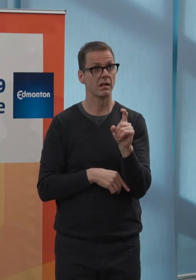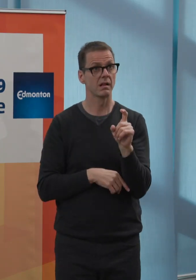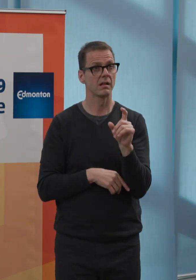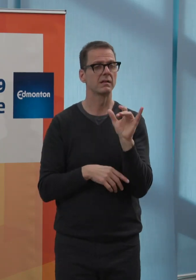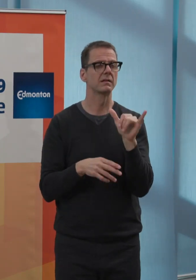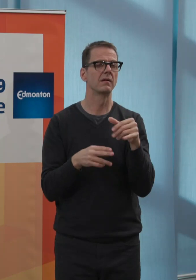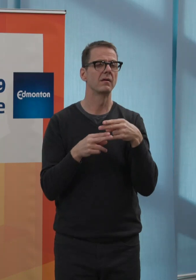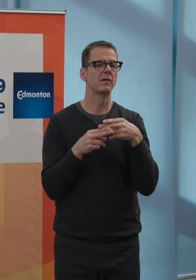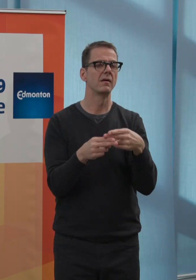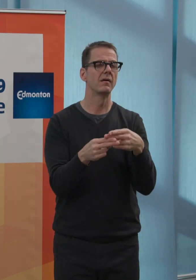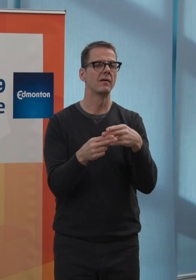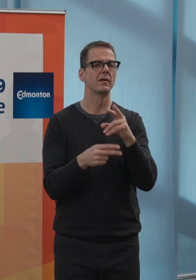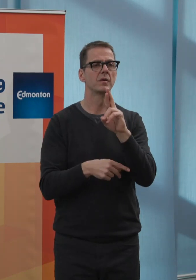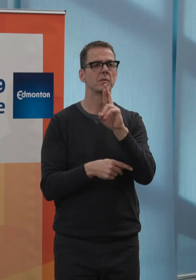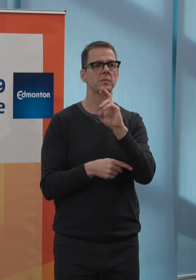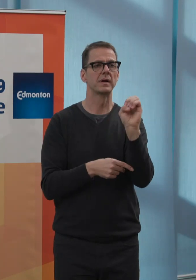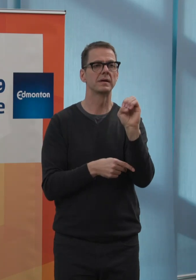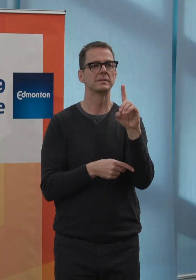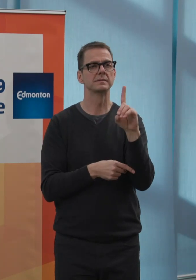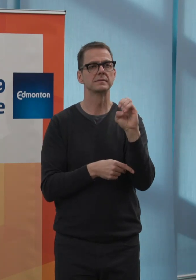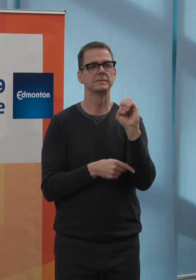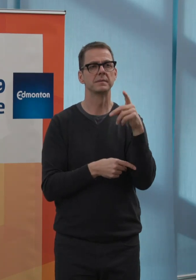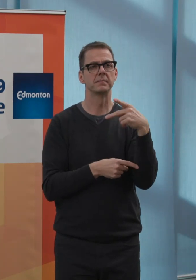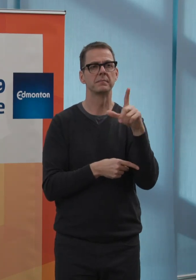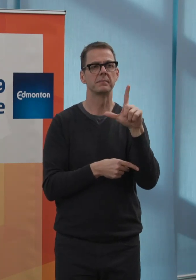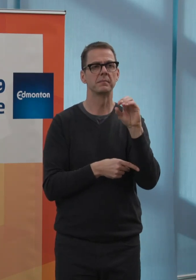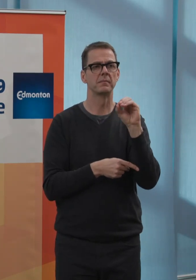resourcing needs on those service areas we've been able to establish the